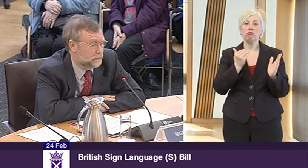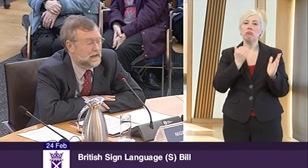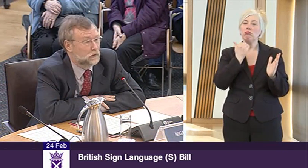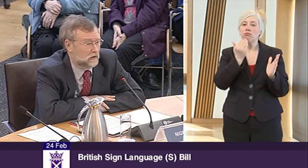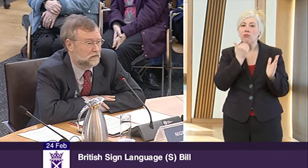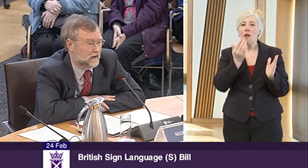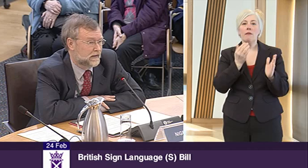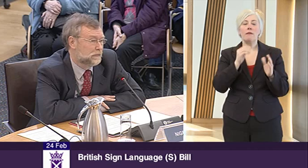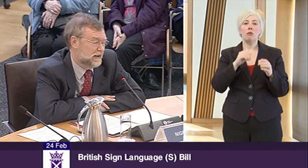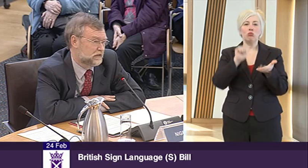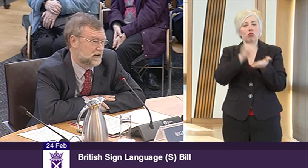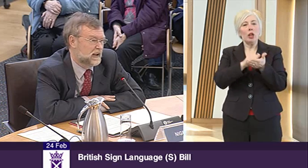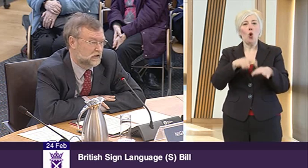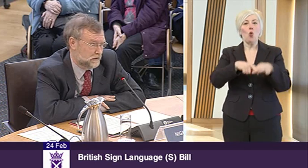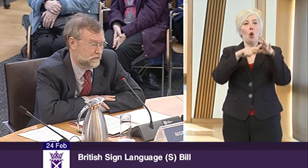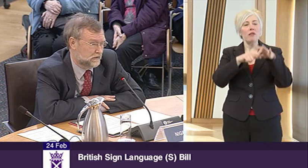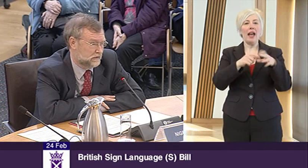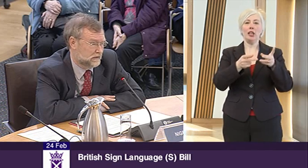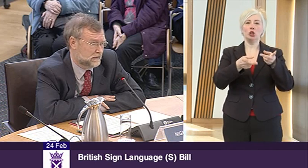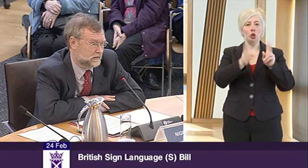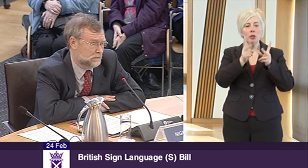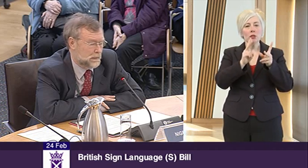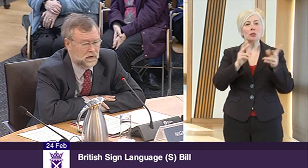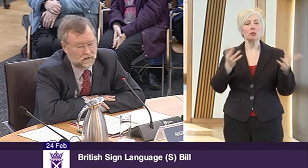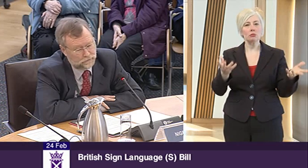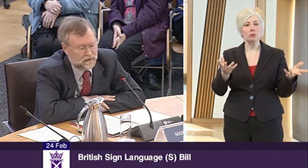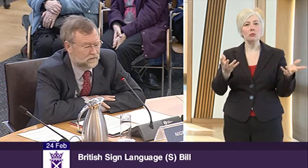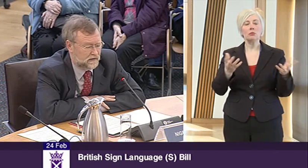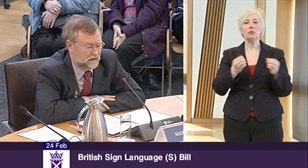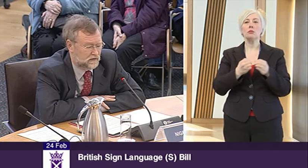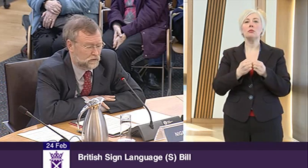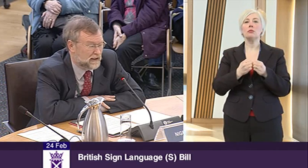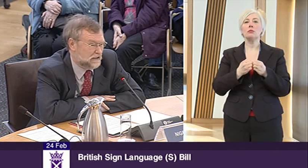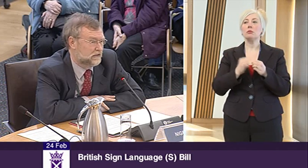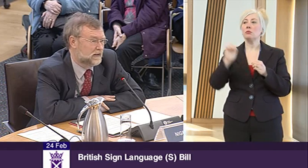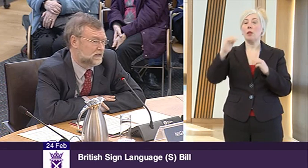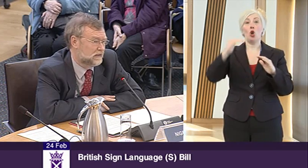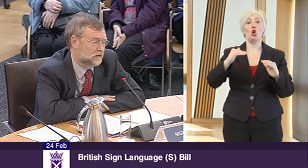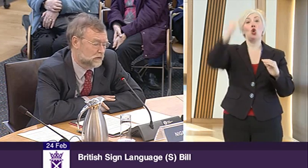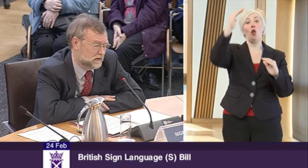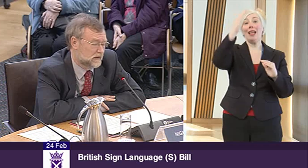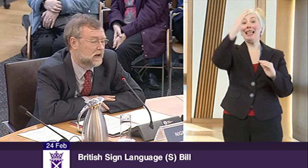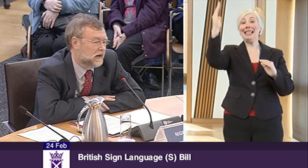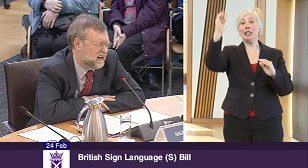numbers of properly qualified BSL interpreters. Speaking for the north-east of Scotland, I